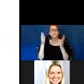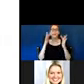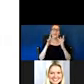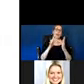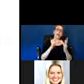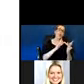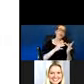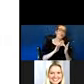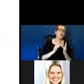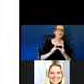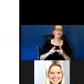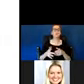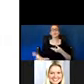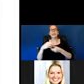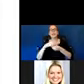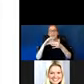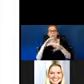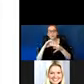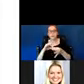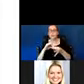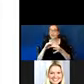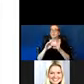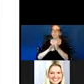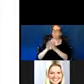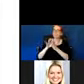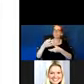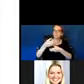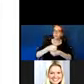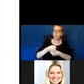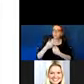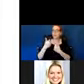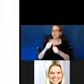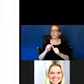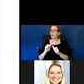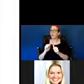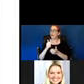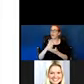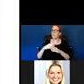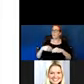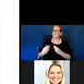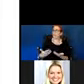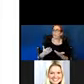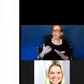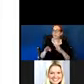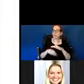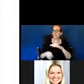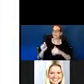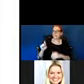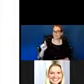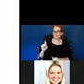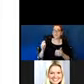and tending to folks basic needs. In terms of medical services,